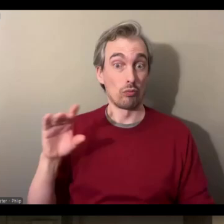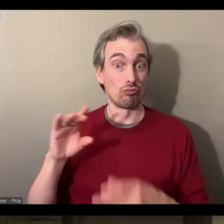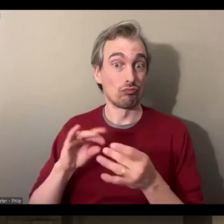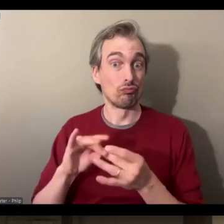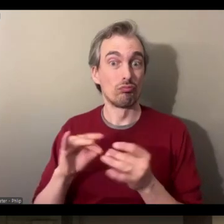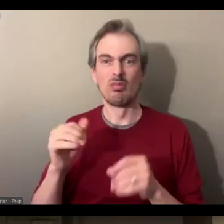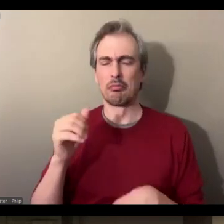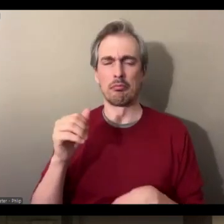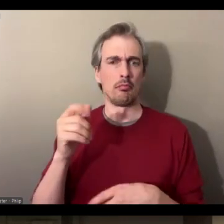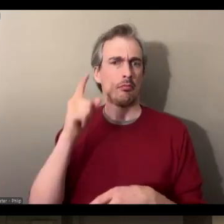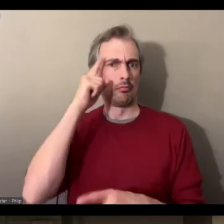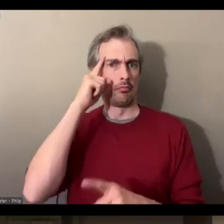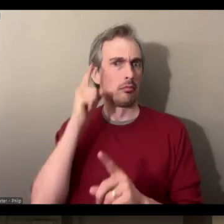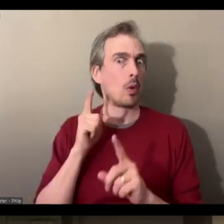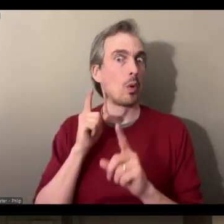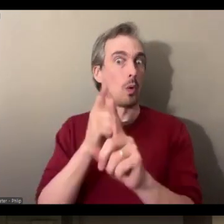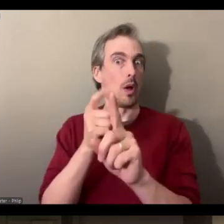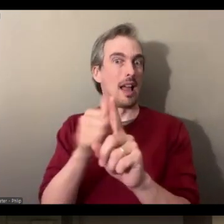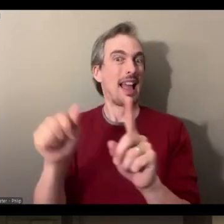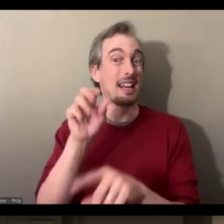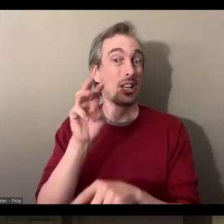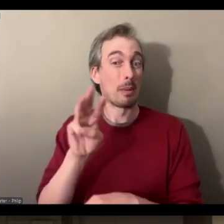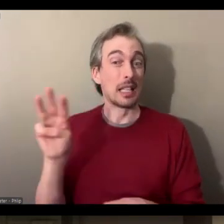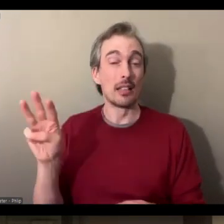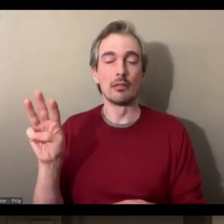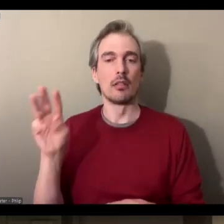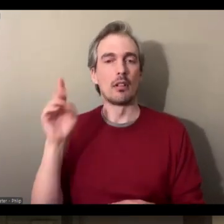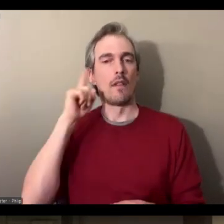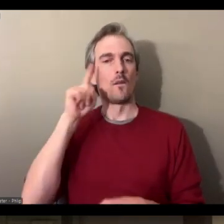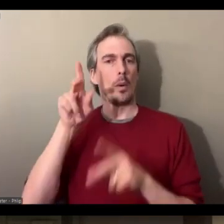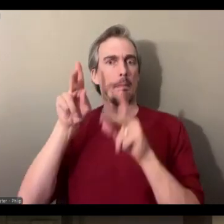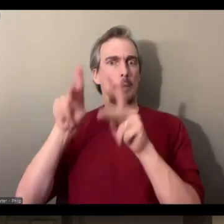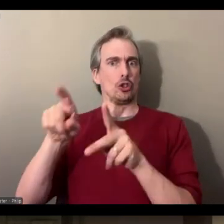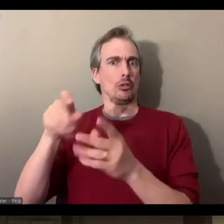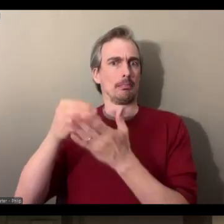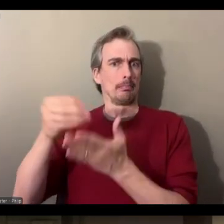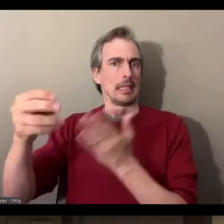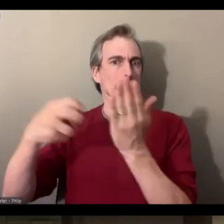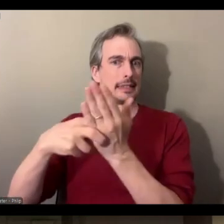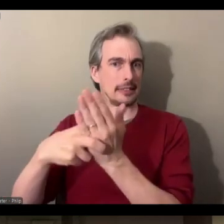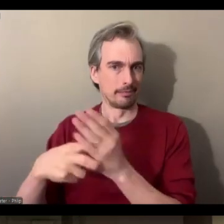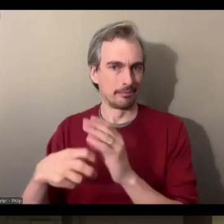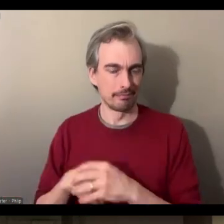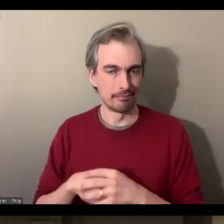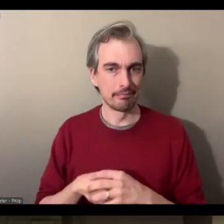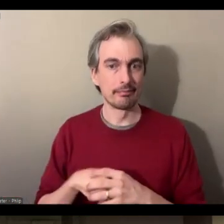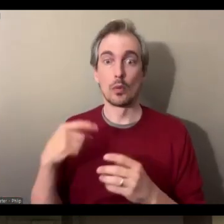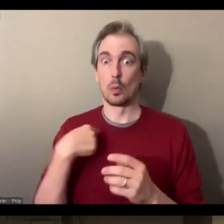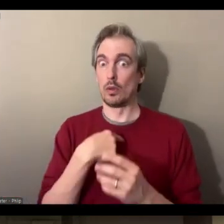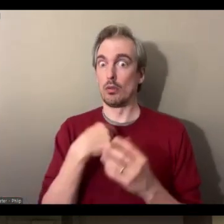And we've all had the experience of wanting to buy a ticket. You already have us as a venue.